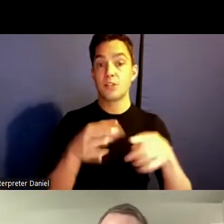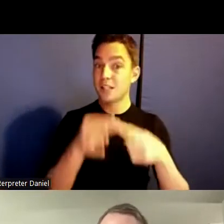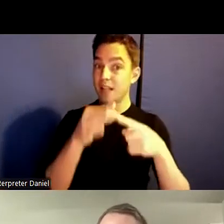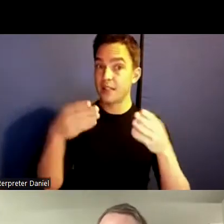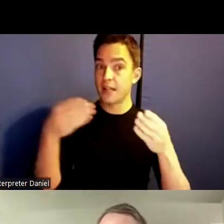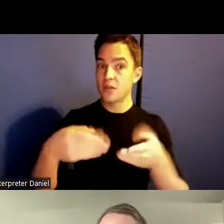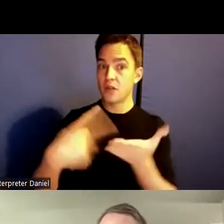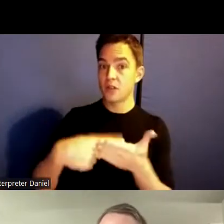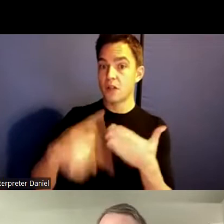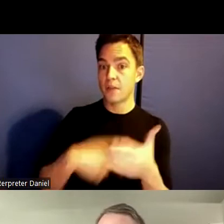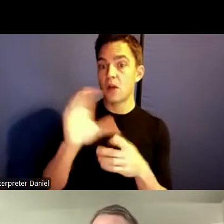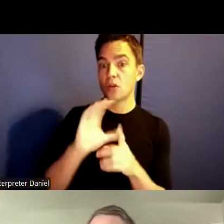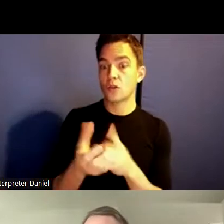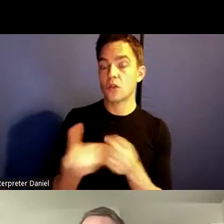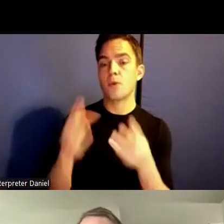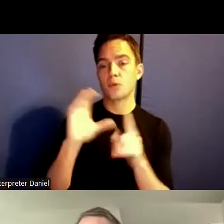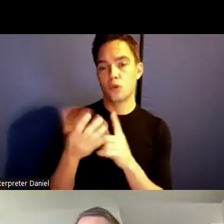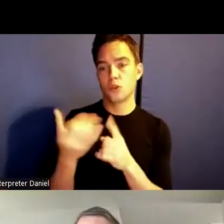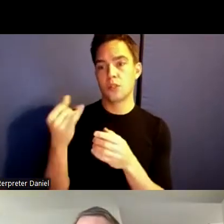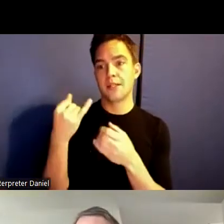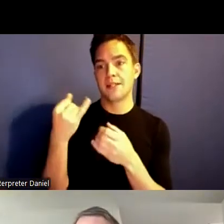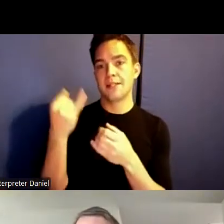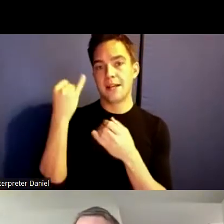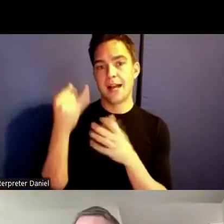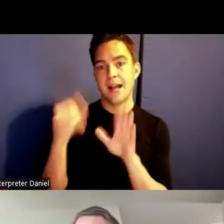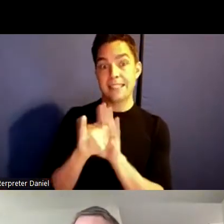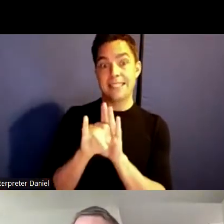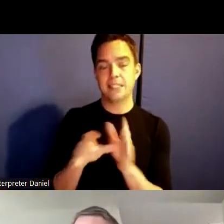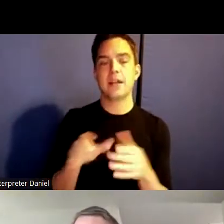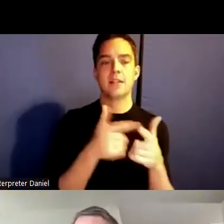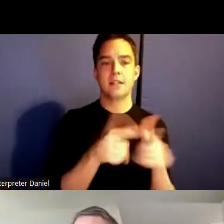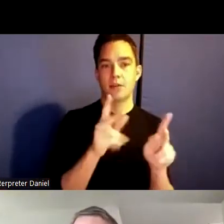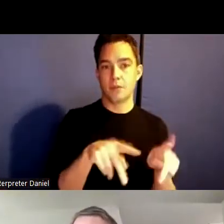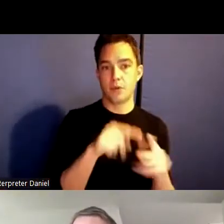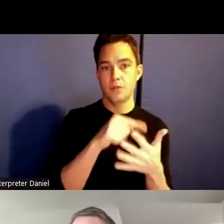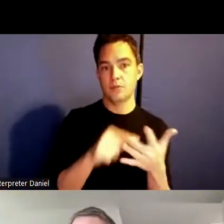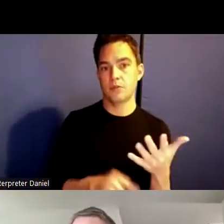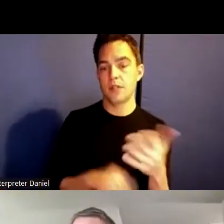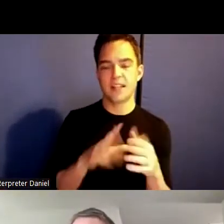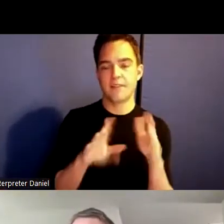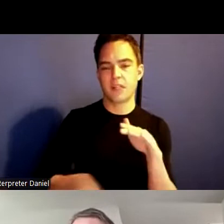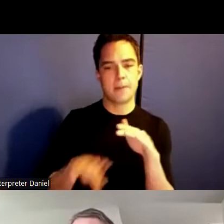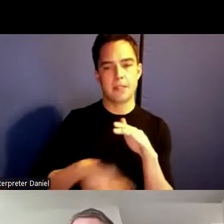multiple cultural identities, and then the language of the person. And so I just think that is fundamental, and I've heard